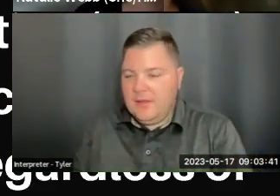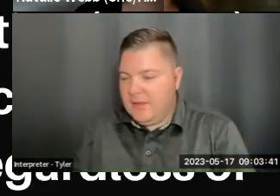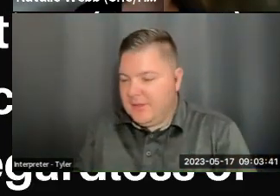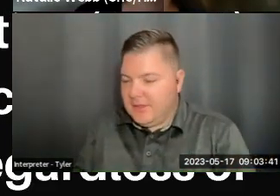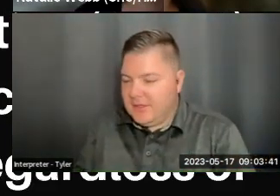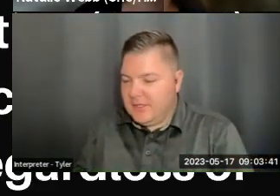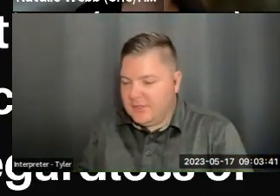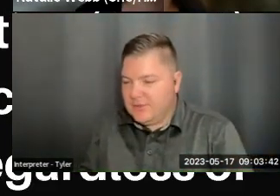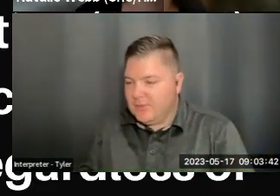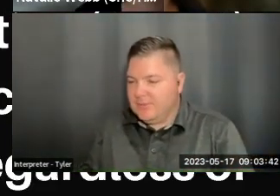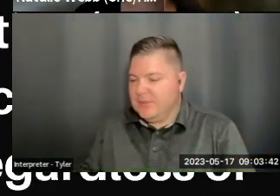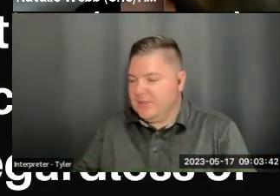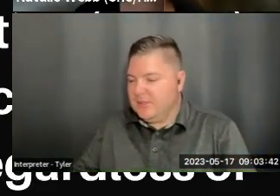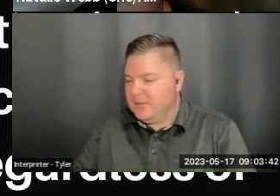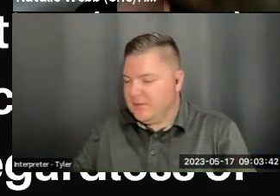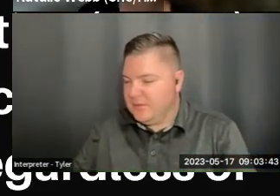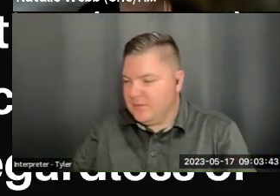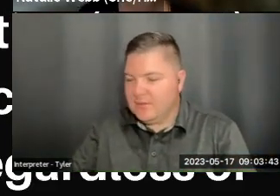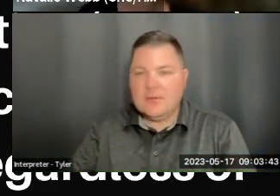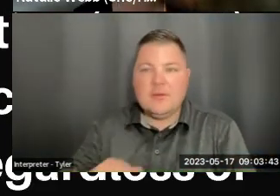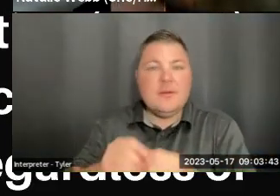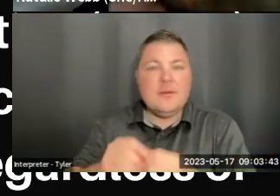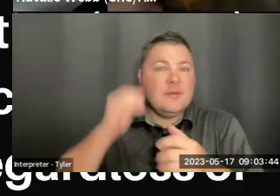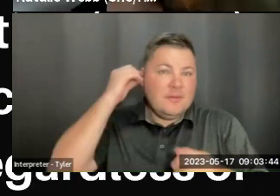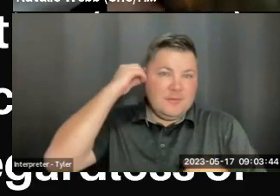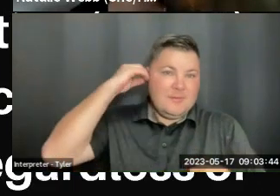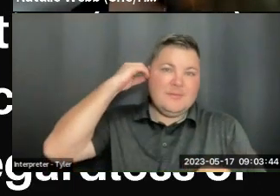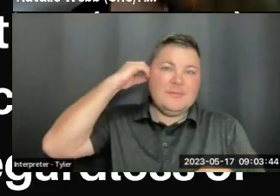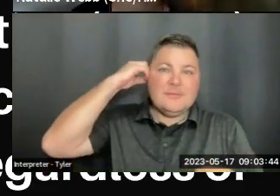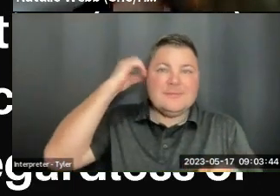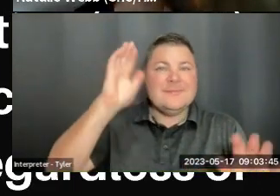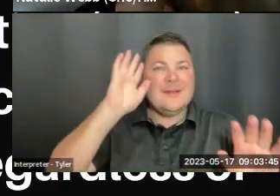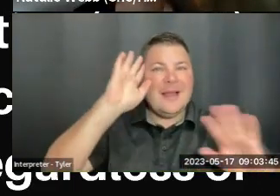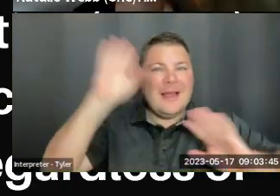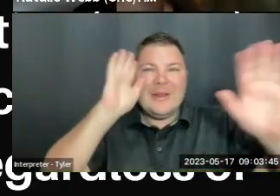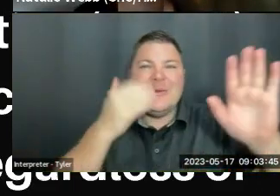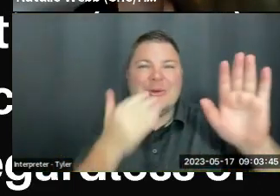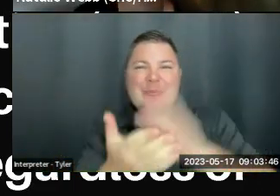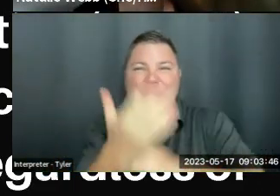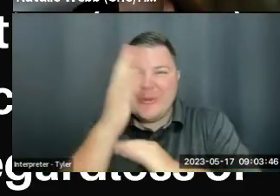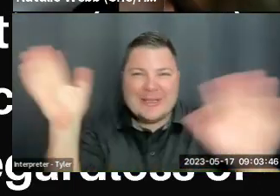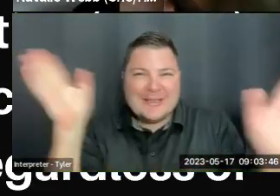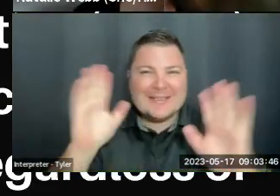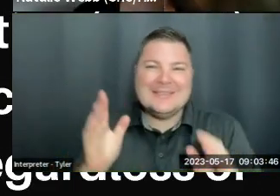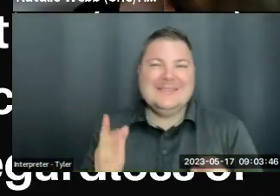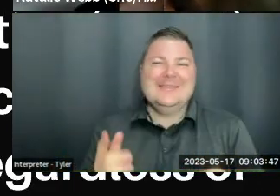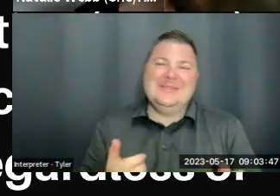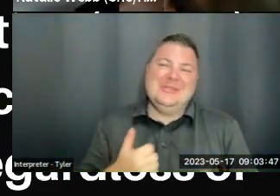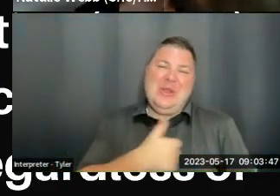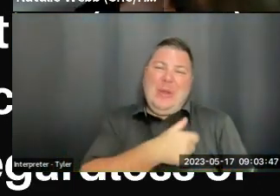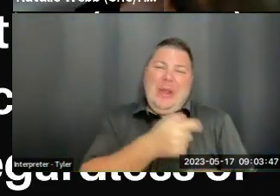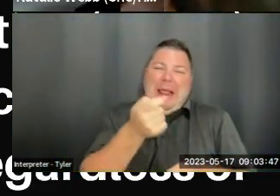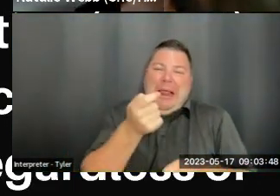[Recording in progress ] Natalie: Hello, everyone.